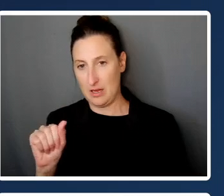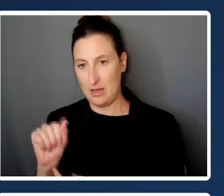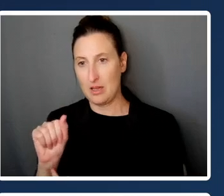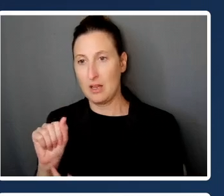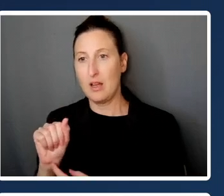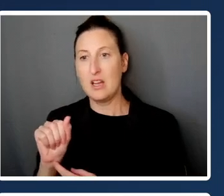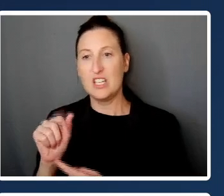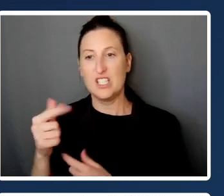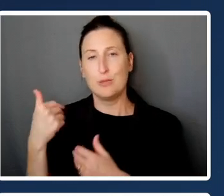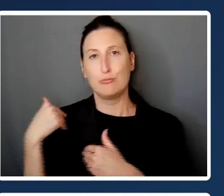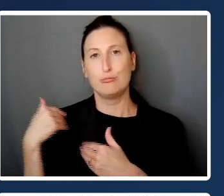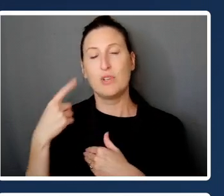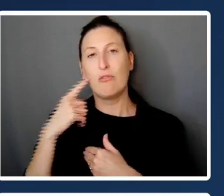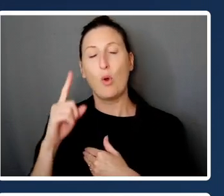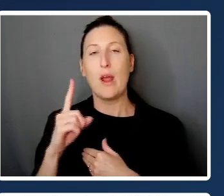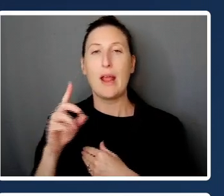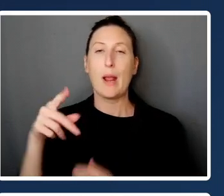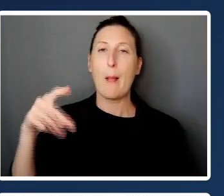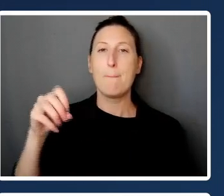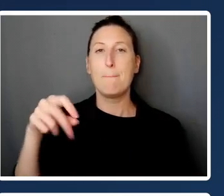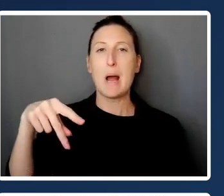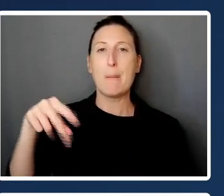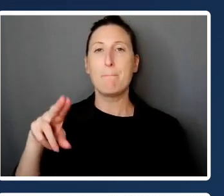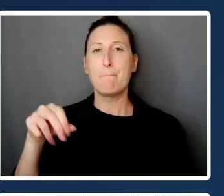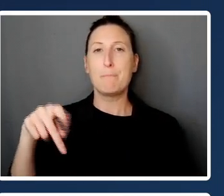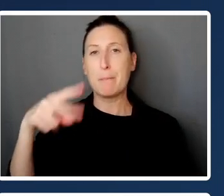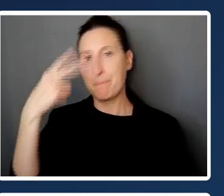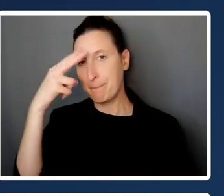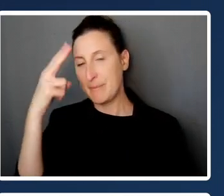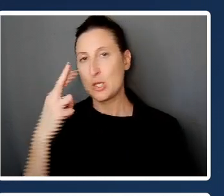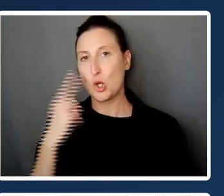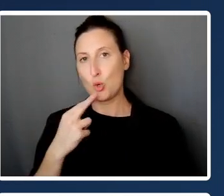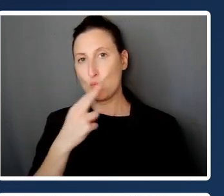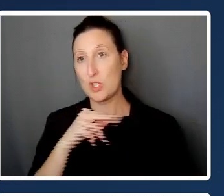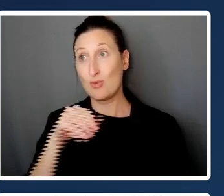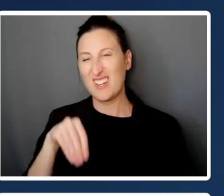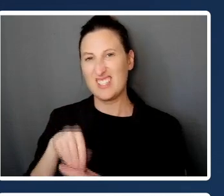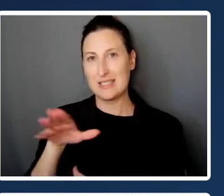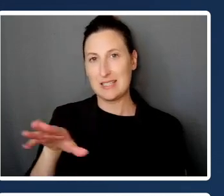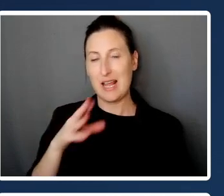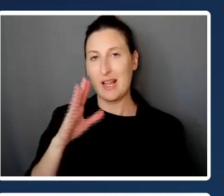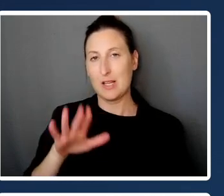Mexican restaurant in this local farm. And so, they interviewed her and then we had some,